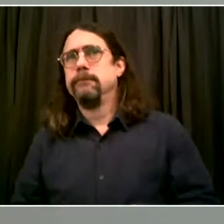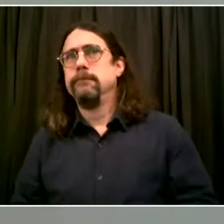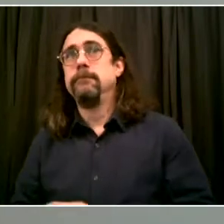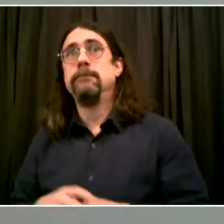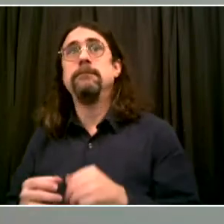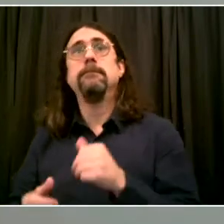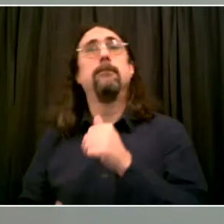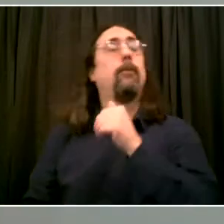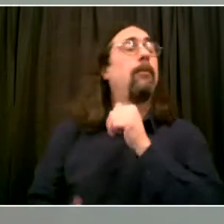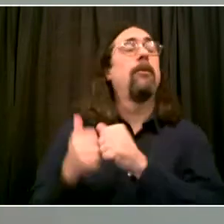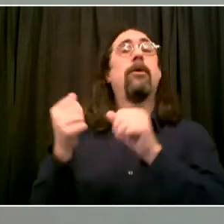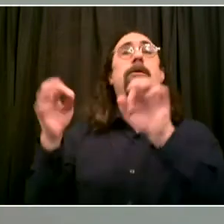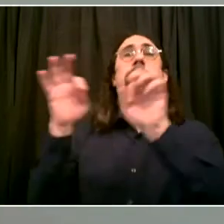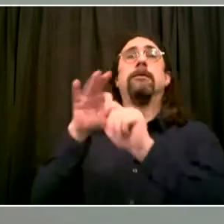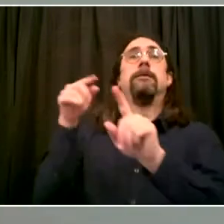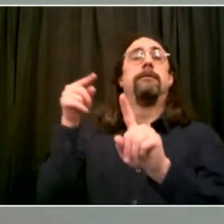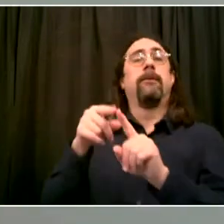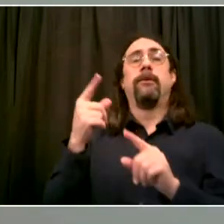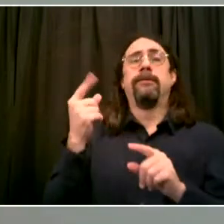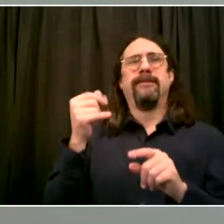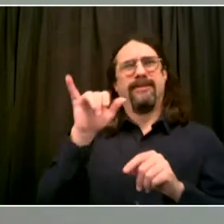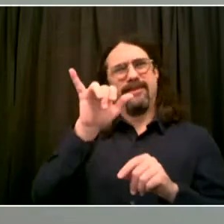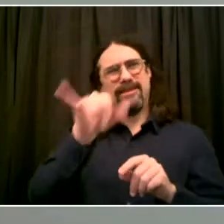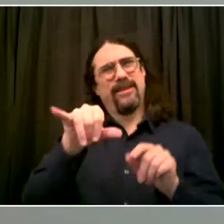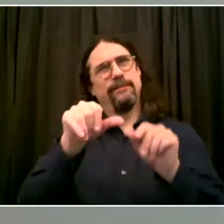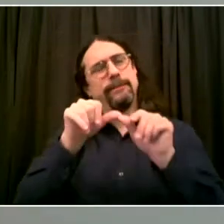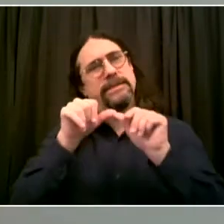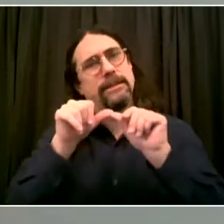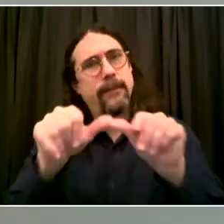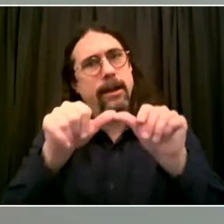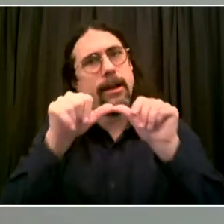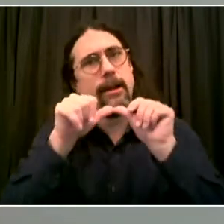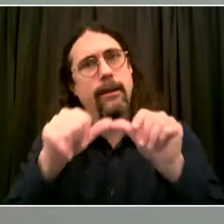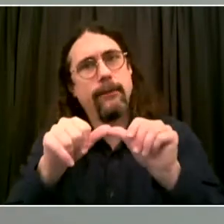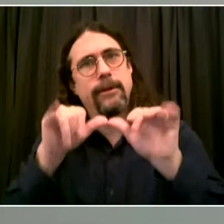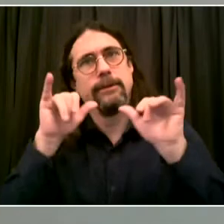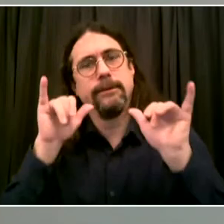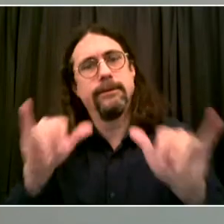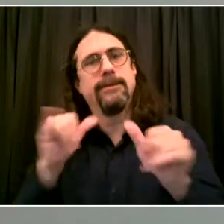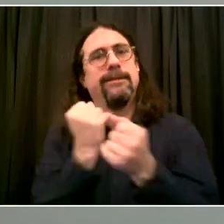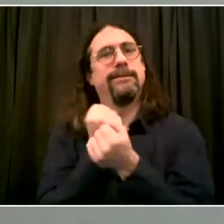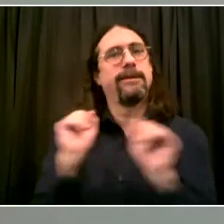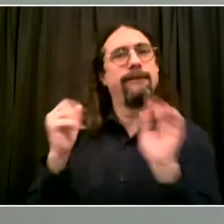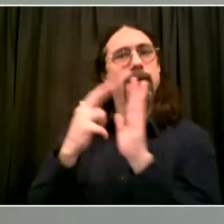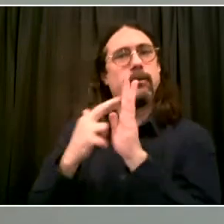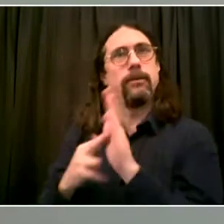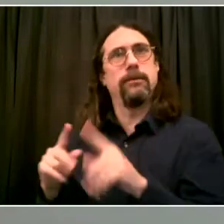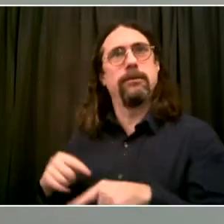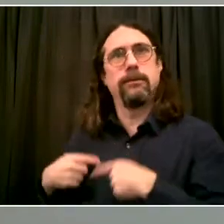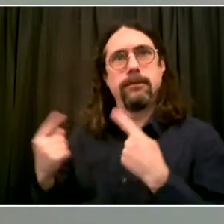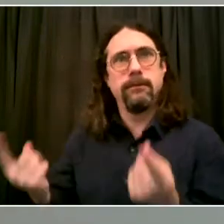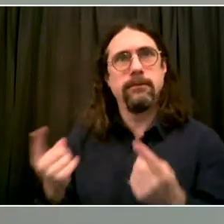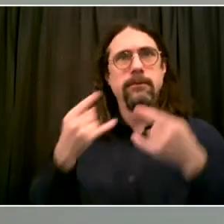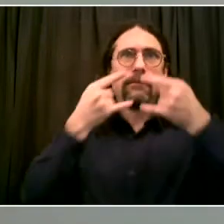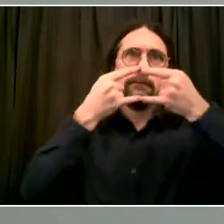IMPORTANT MESSAGE IS WE NEED YOU TO CONTINUE TO DO ALL OF THE